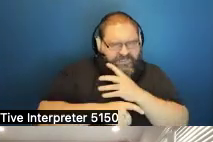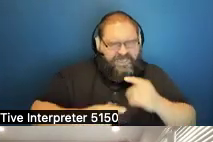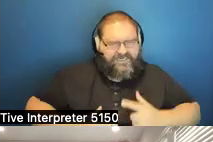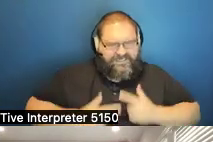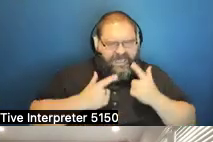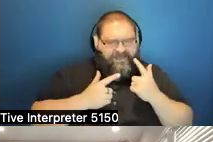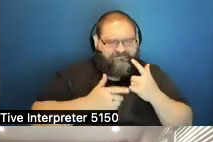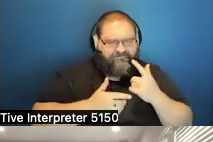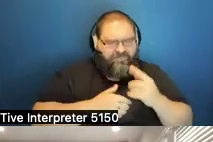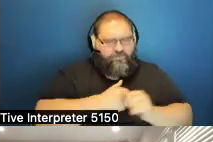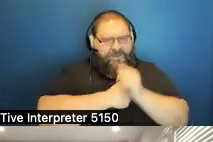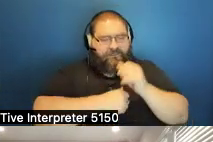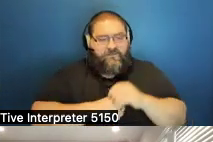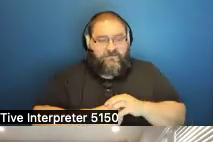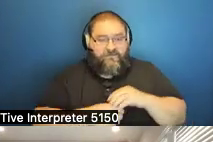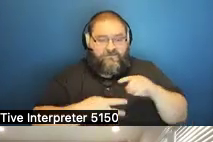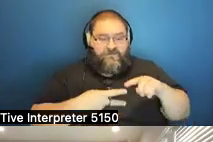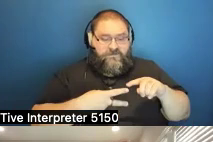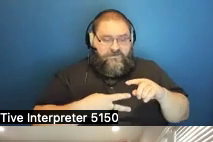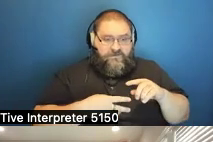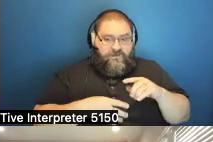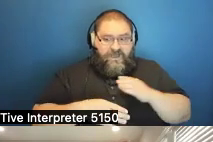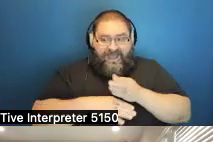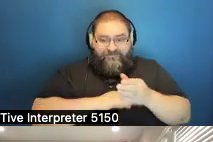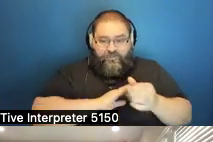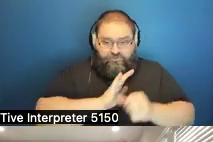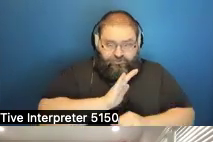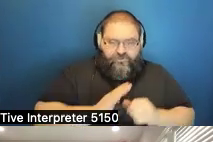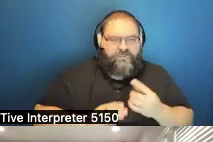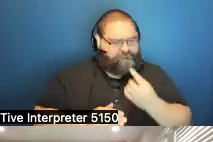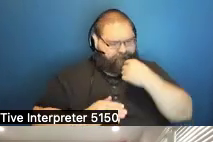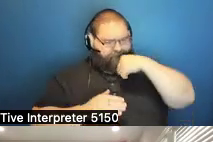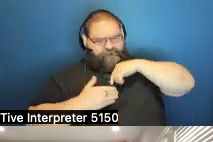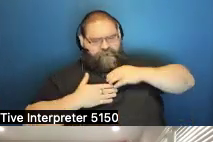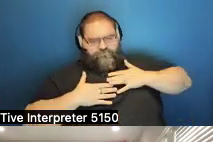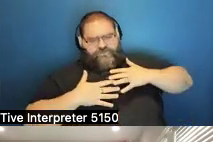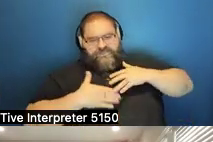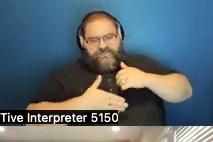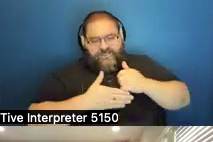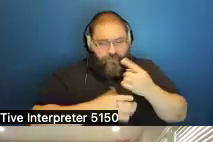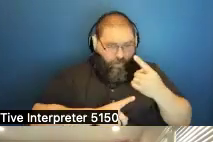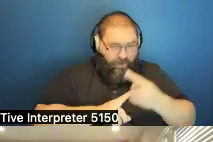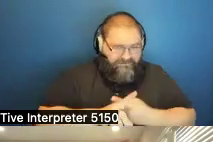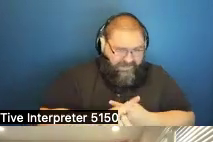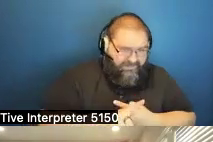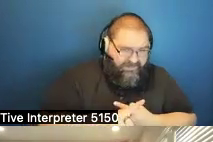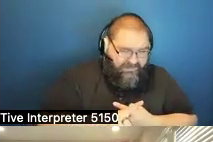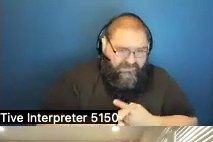for a month following the surgery. 19:35:27 Uh, in the beginning, it seemed like…